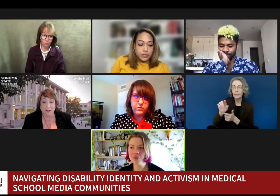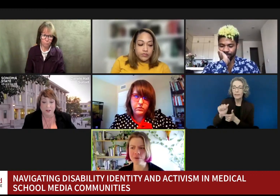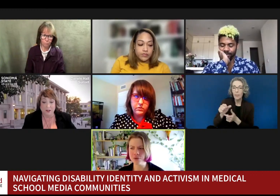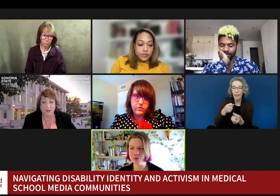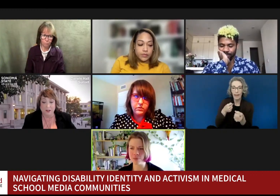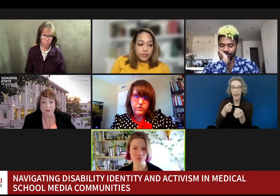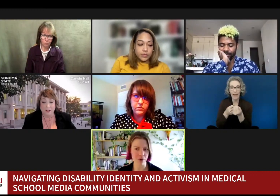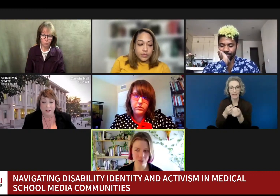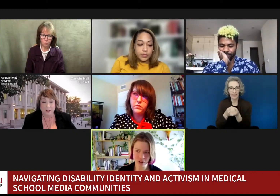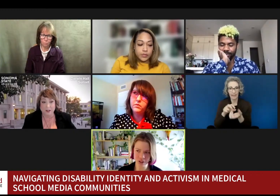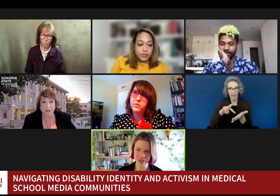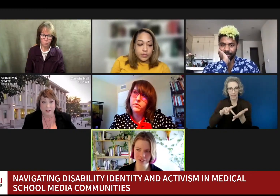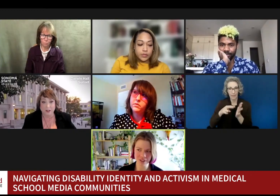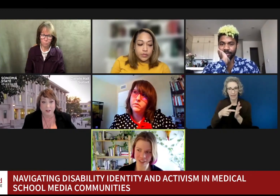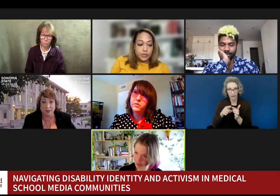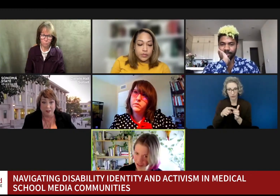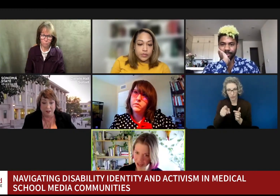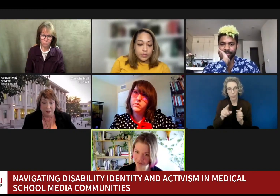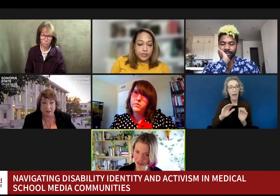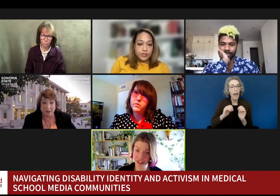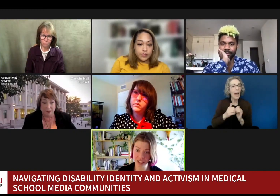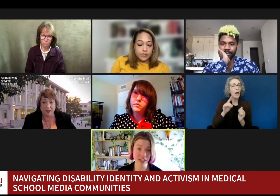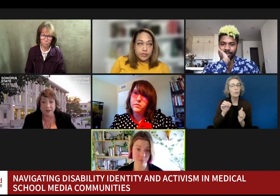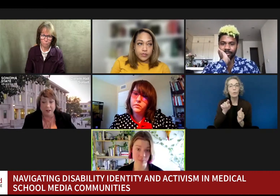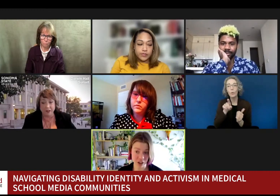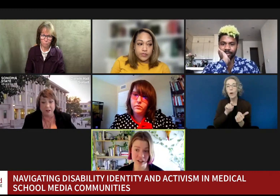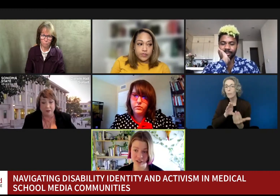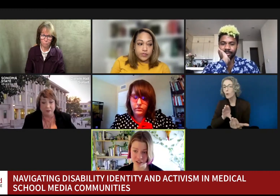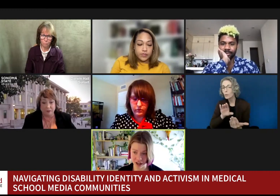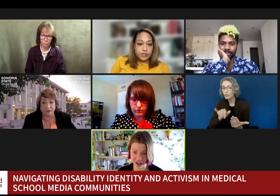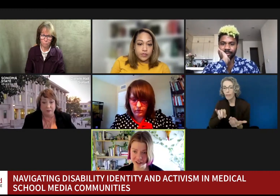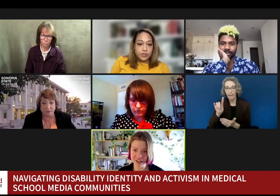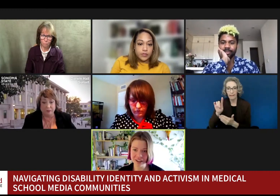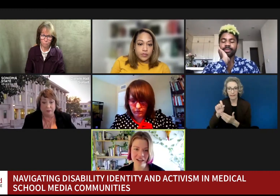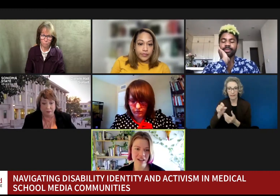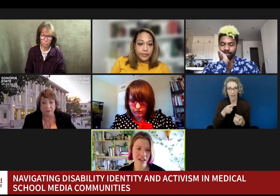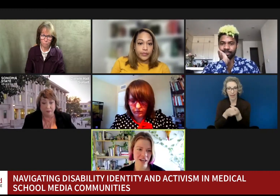How do you approach disability advocacy, especially online?